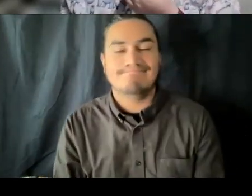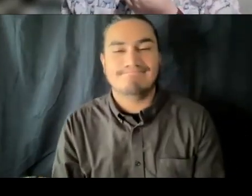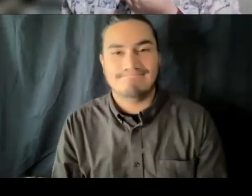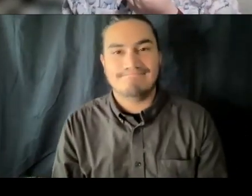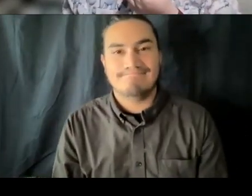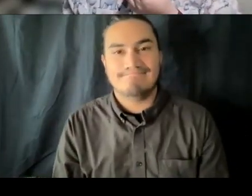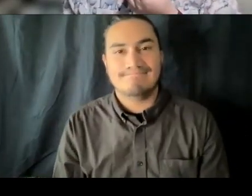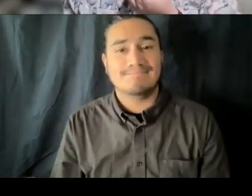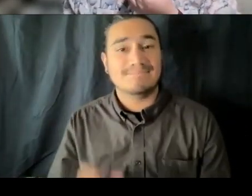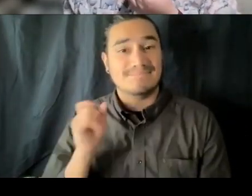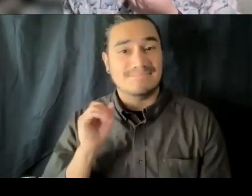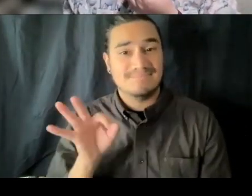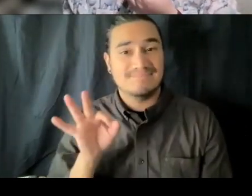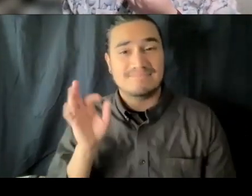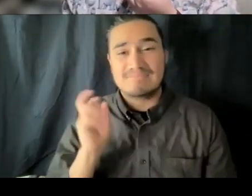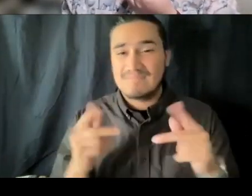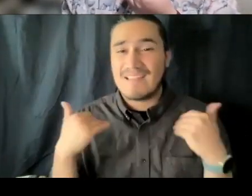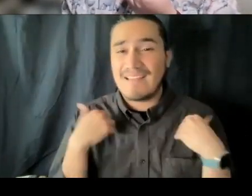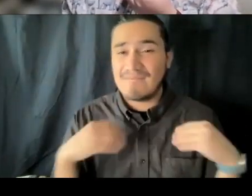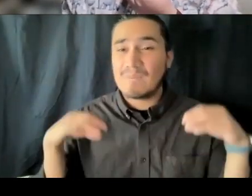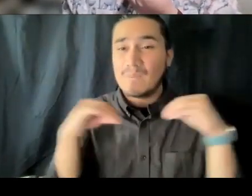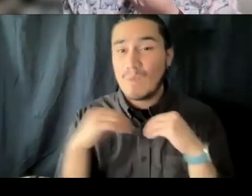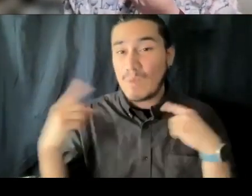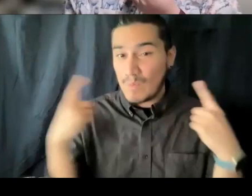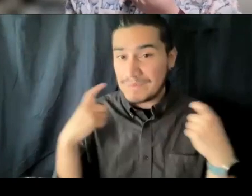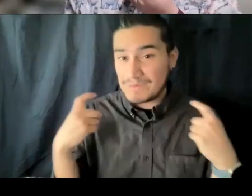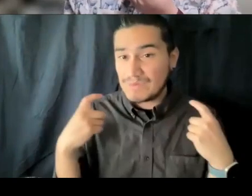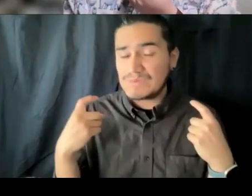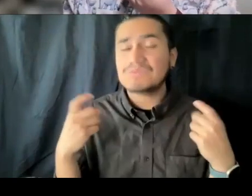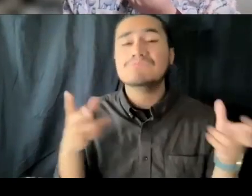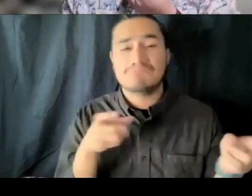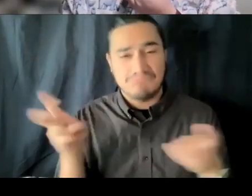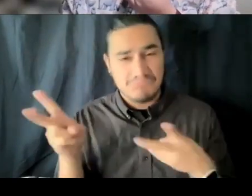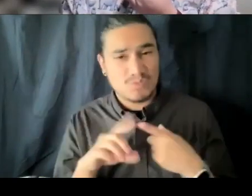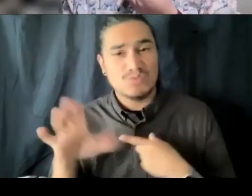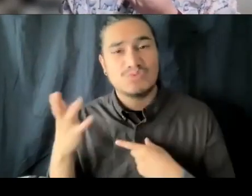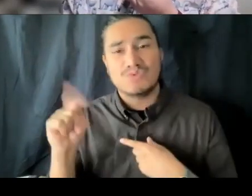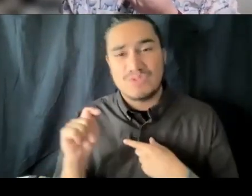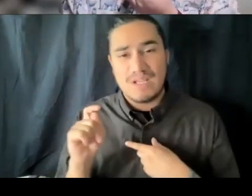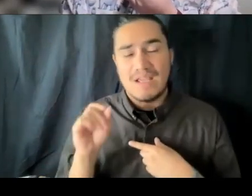If folks have additional questions, put them in the chat or the Q and A now.